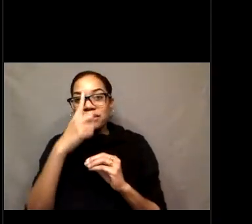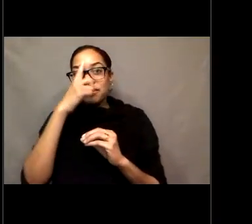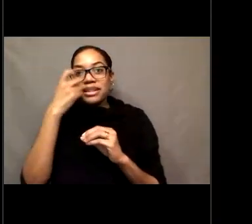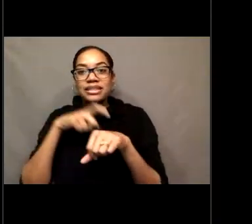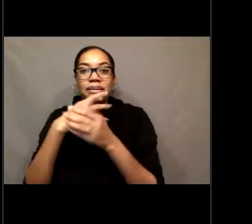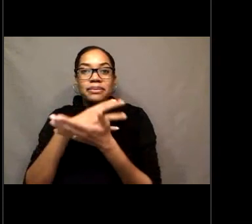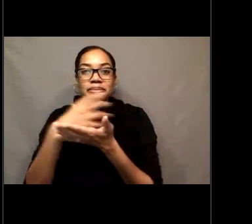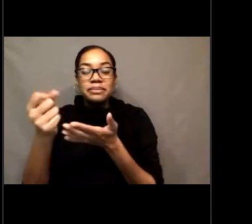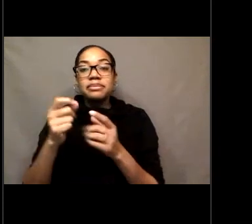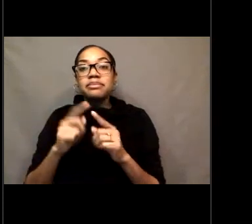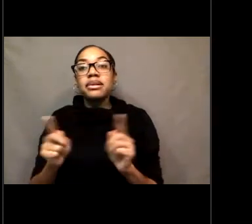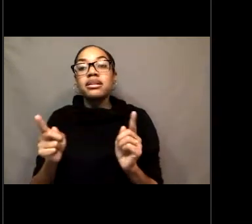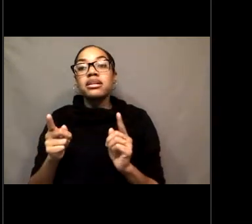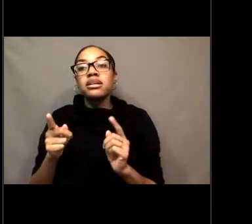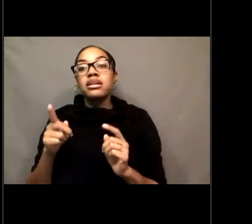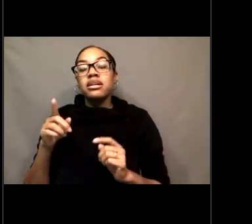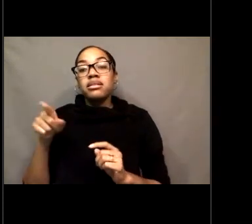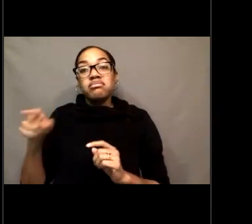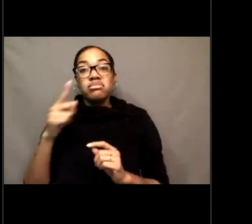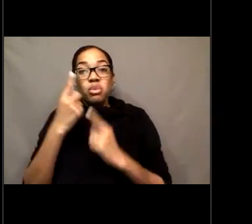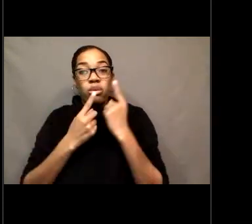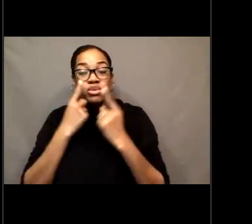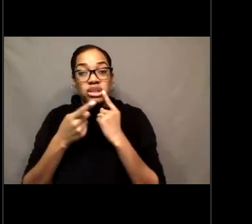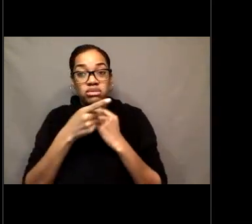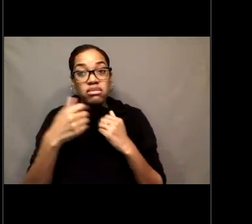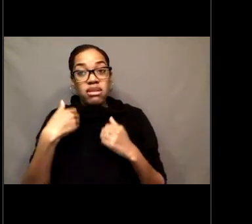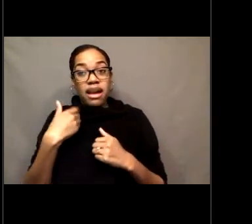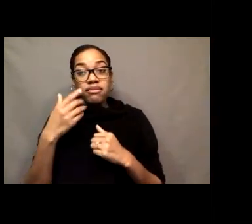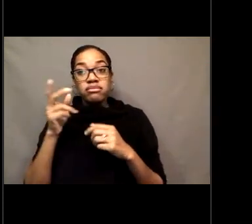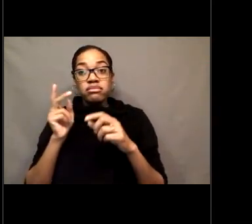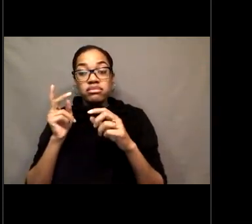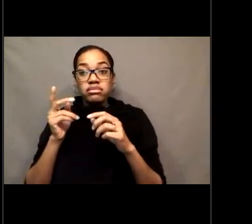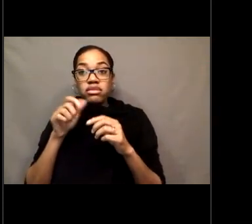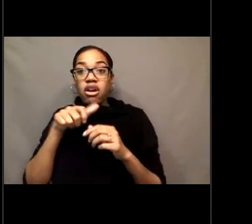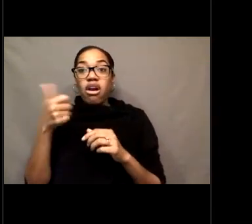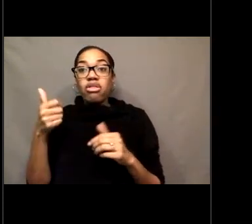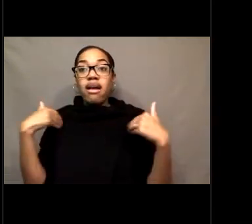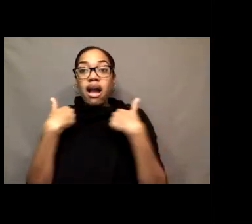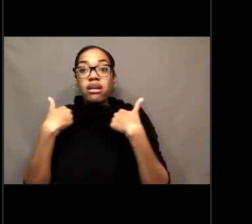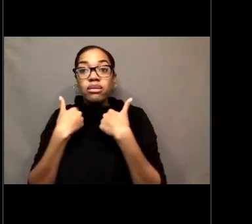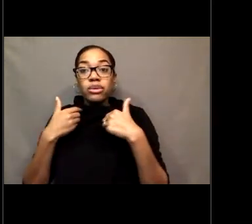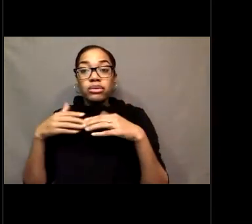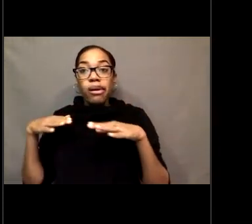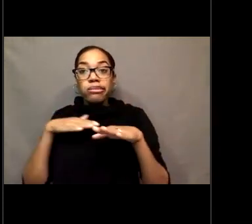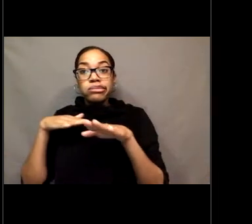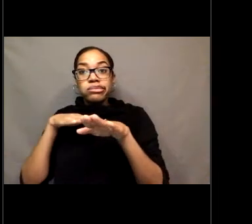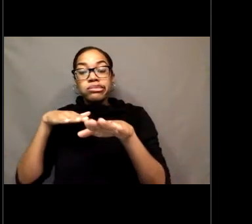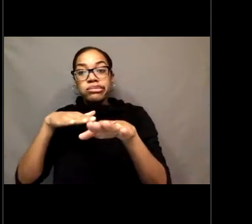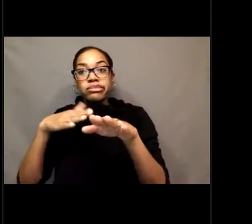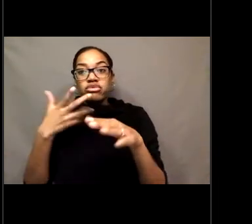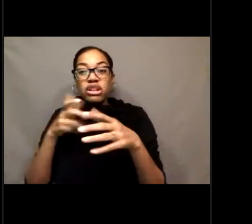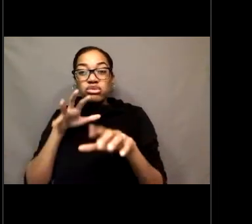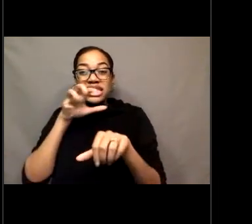Brendan was wondering if they have predators. So are there things in the kelp forest that are eating the abalone? Yes, there are.